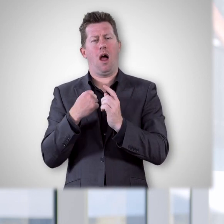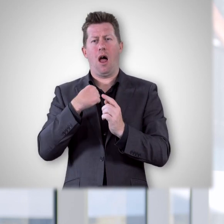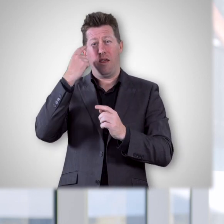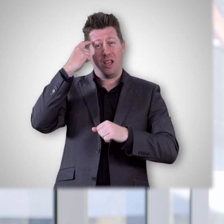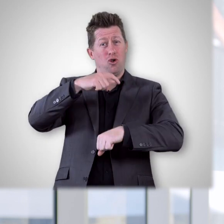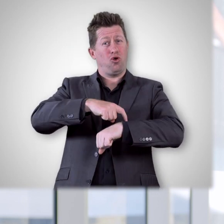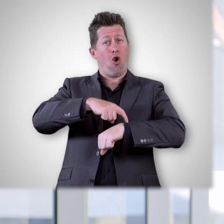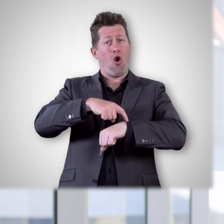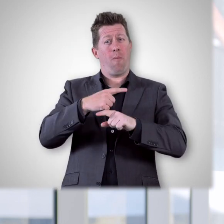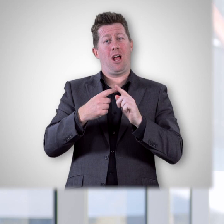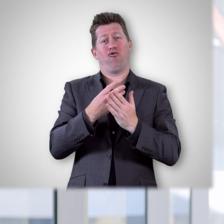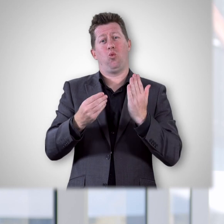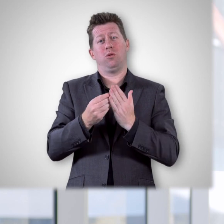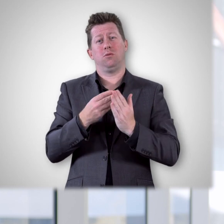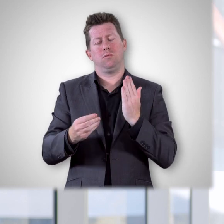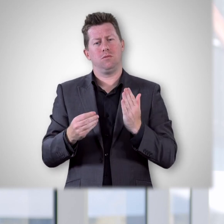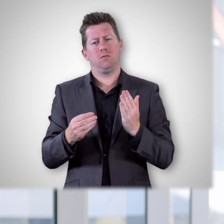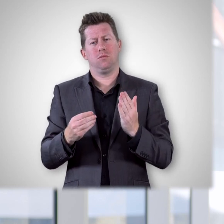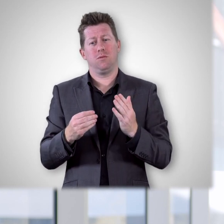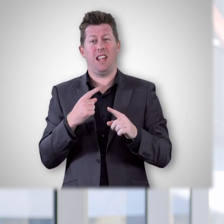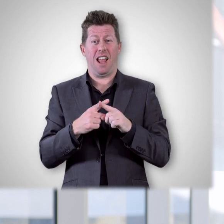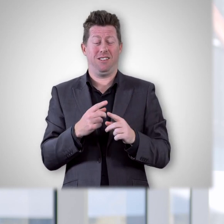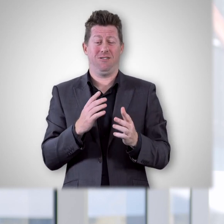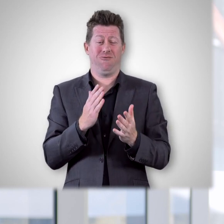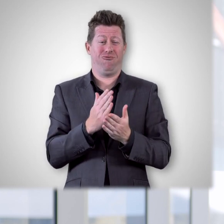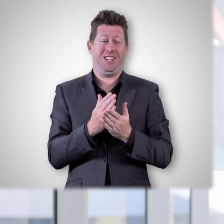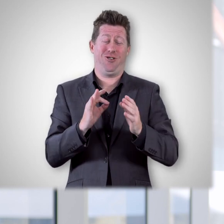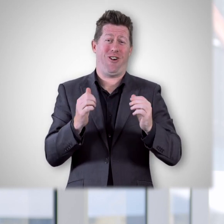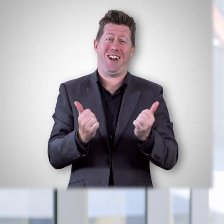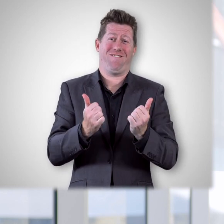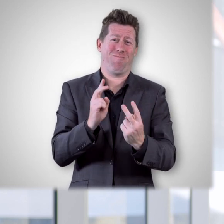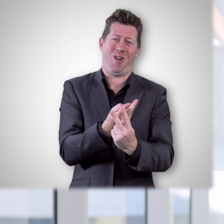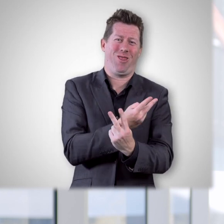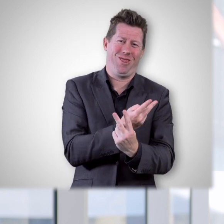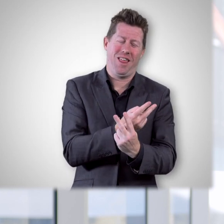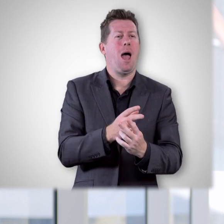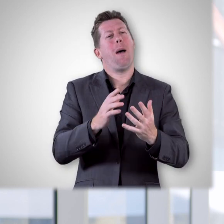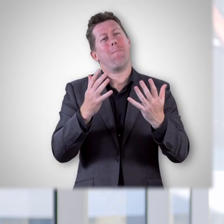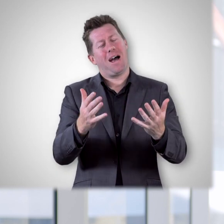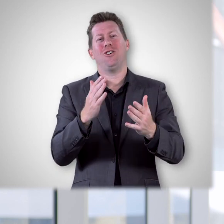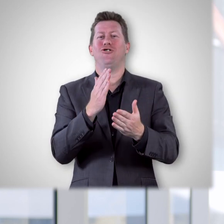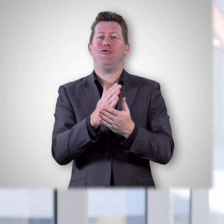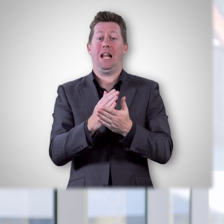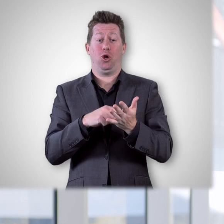basically comes down to time and resources, and the invariable lack of both. To help overcome